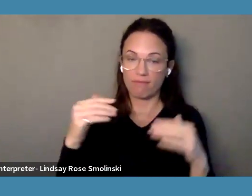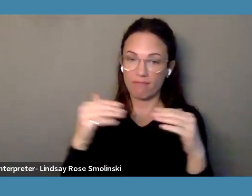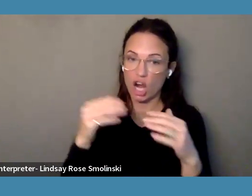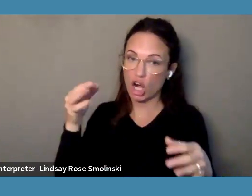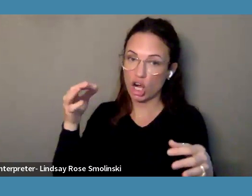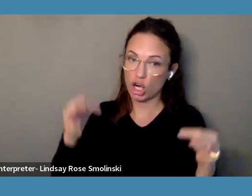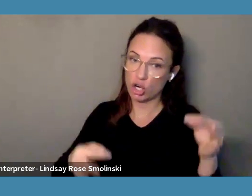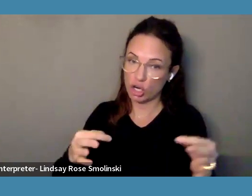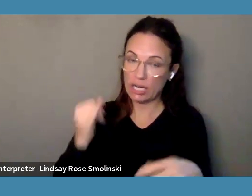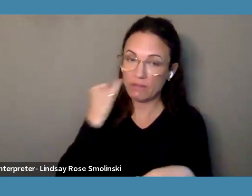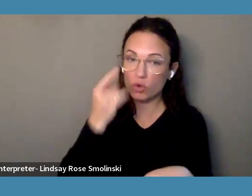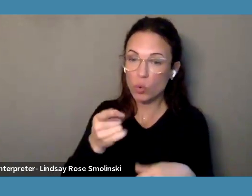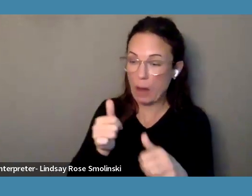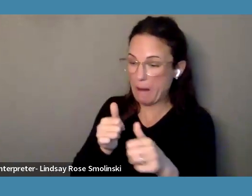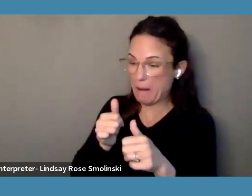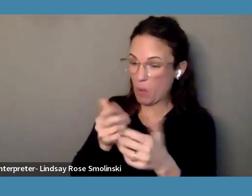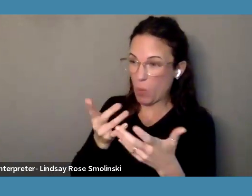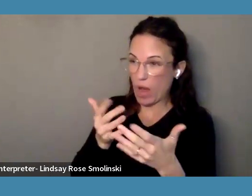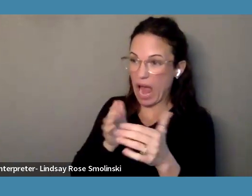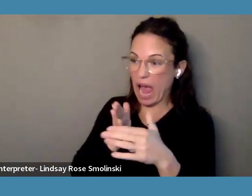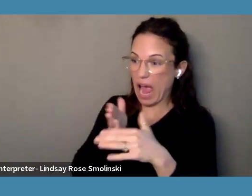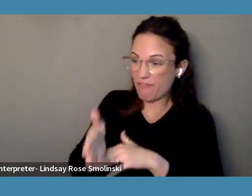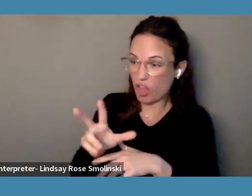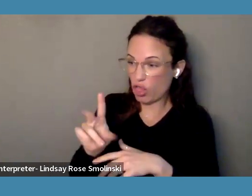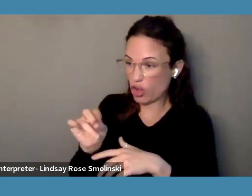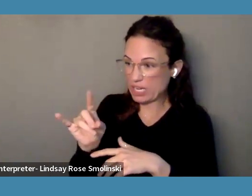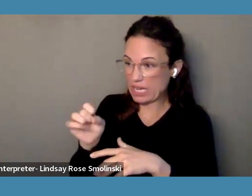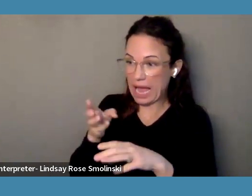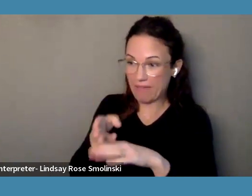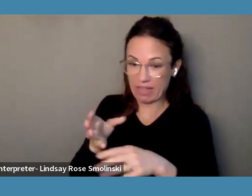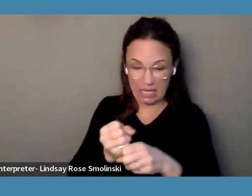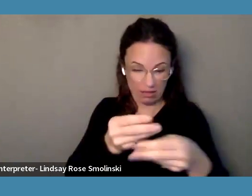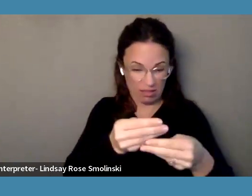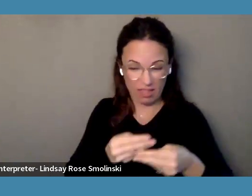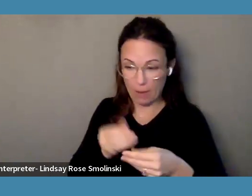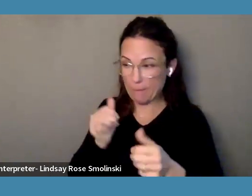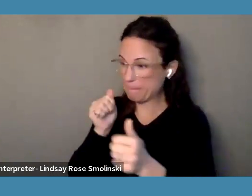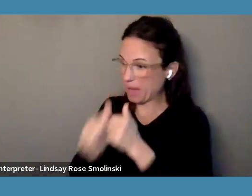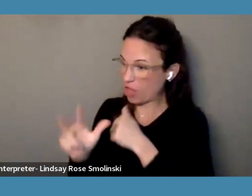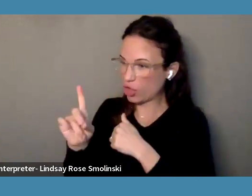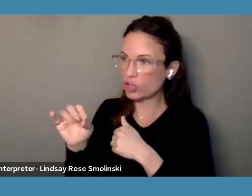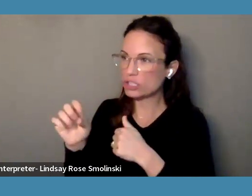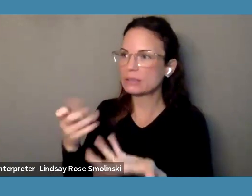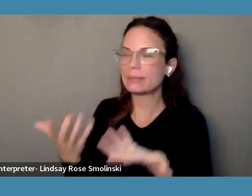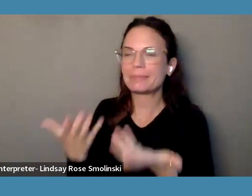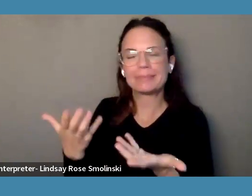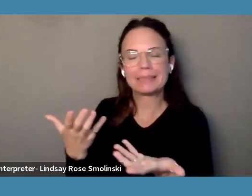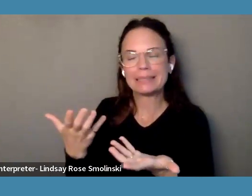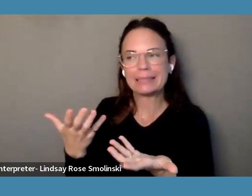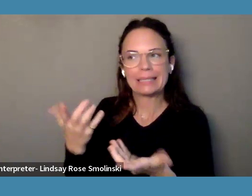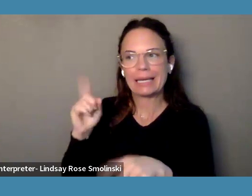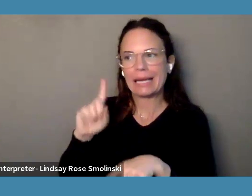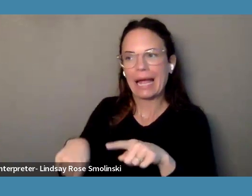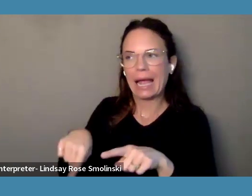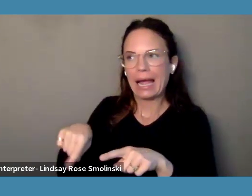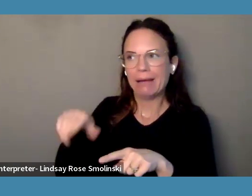So if you wait past 30 days from having received your appeal, you may not be able to argue for the services that were denied or reduced.